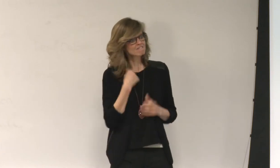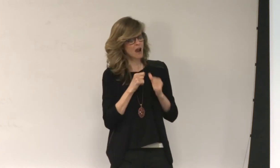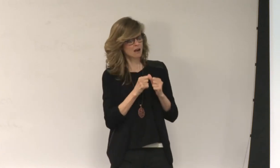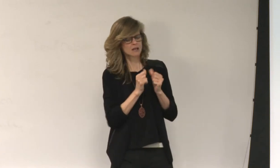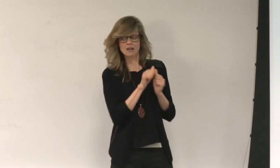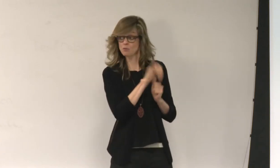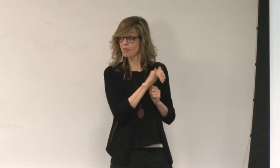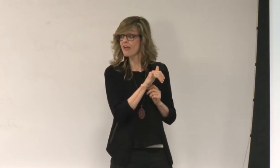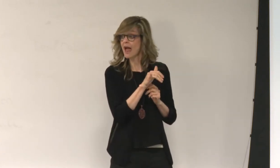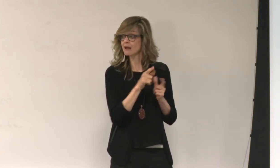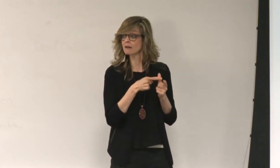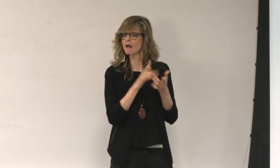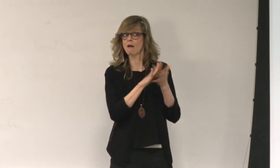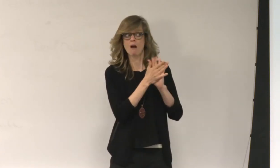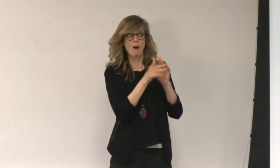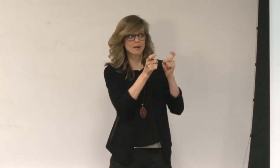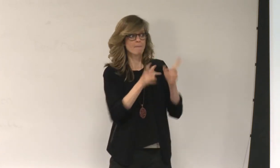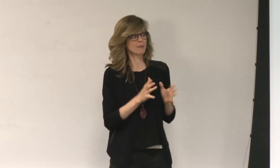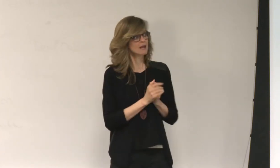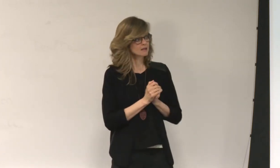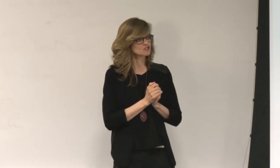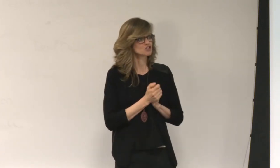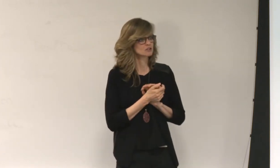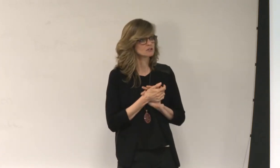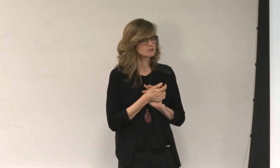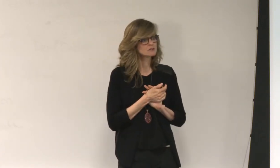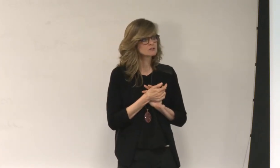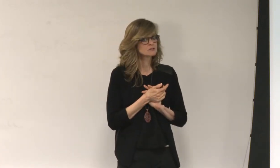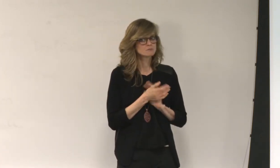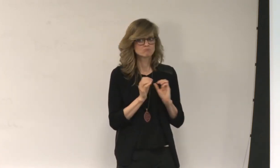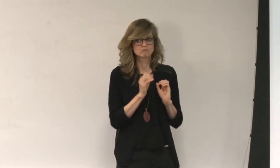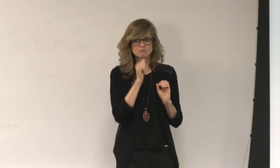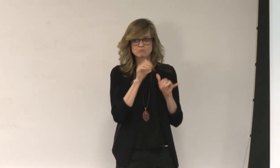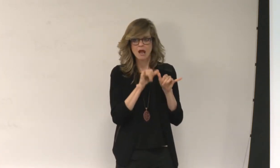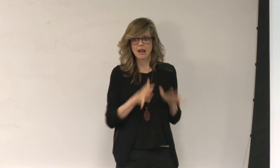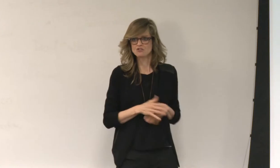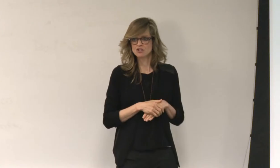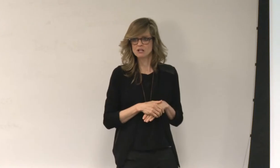THE MANAGEMENT TOLD ME THAT IF I CONTINUED WITH THAT JOB, I COULD BECOME A MANAGER.